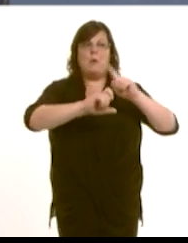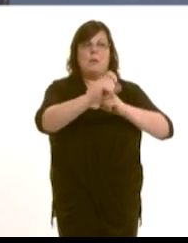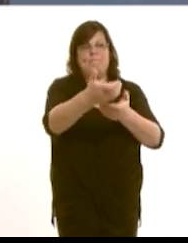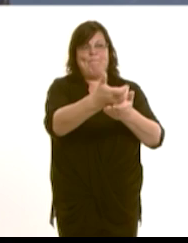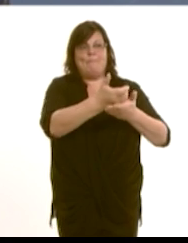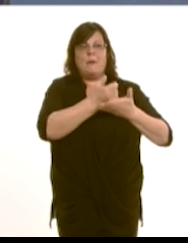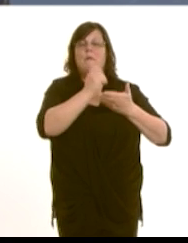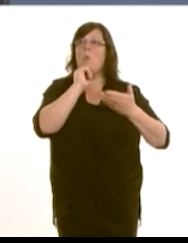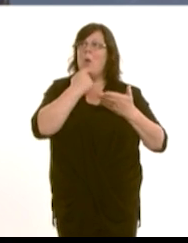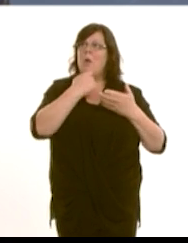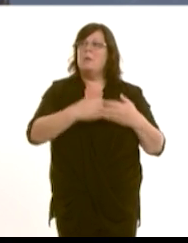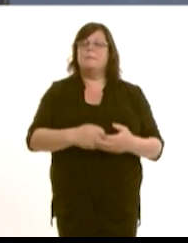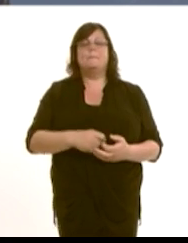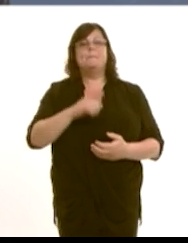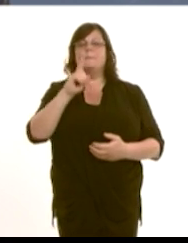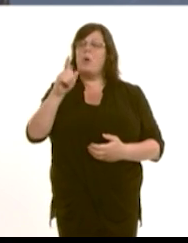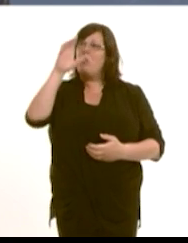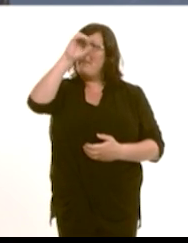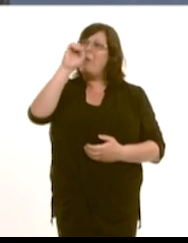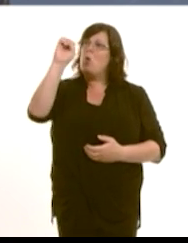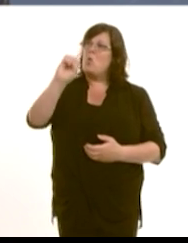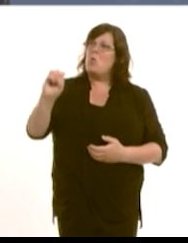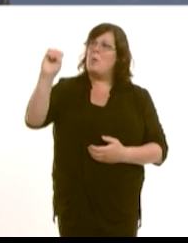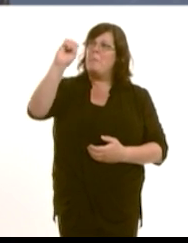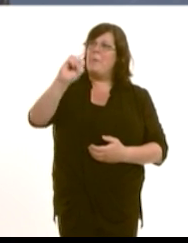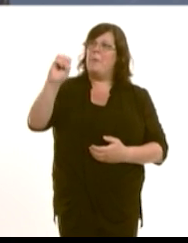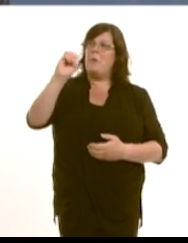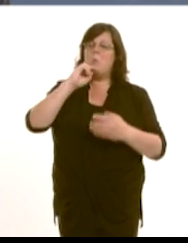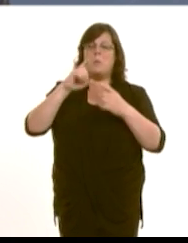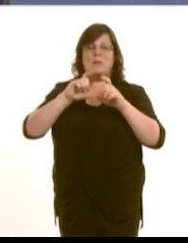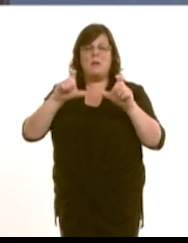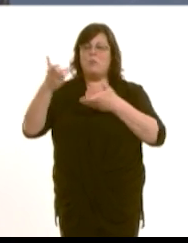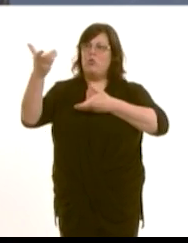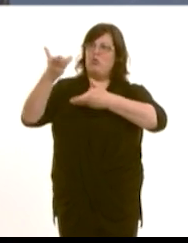Now, bearing in mind that the European Union will still be a major trading partner for